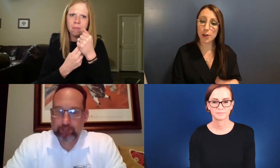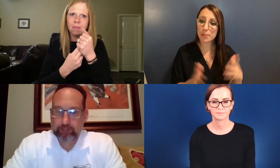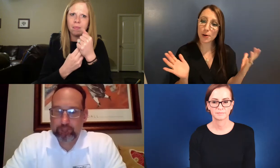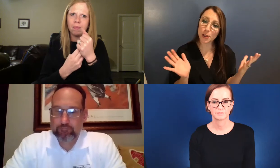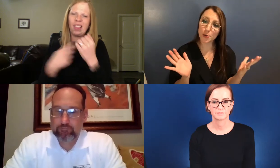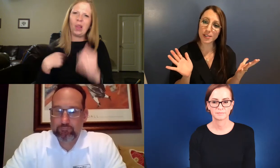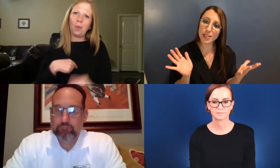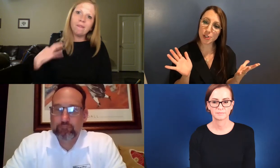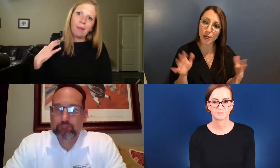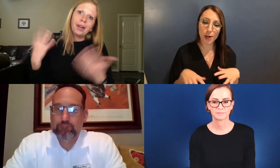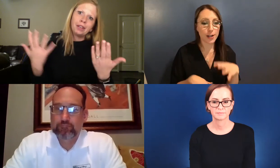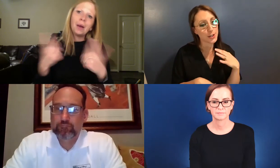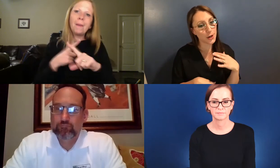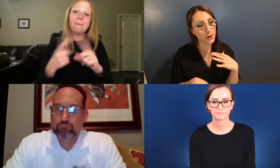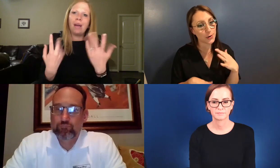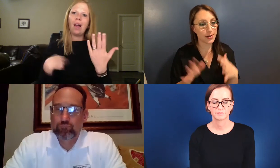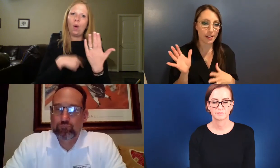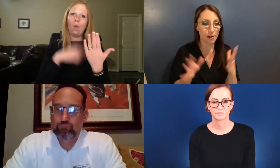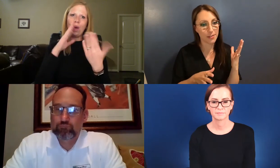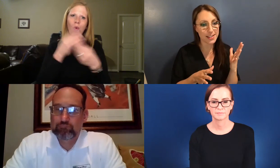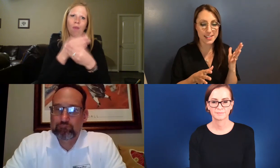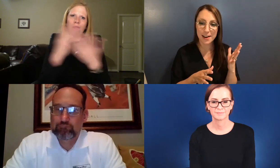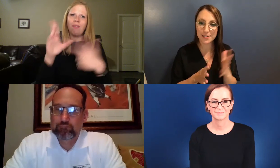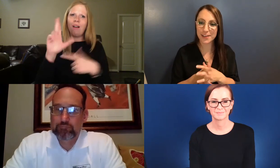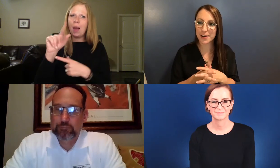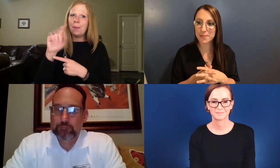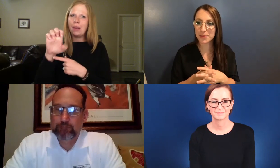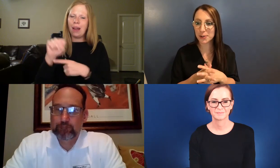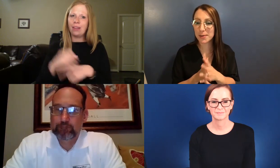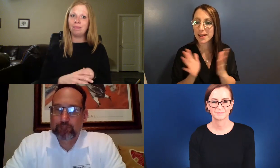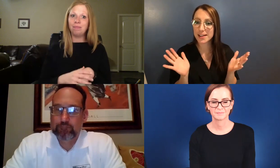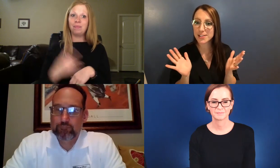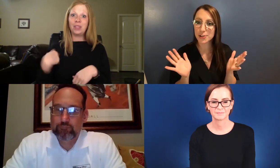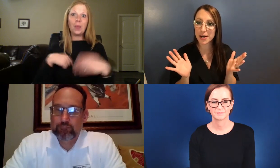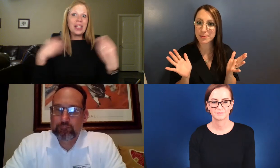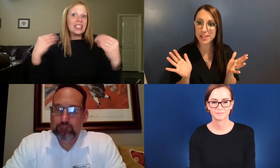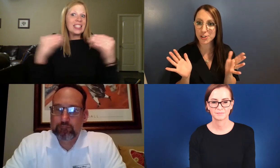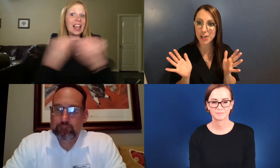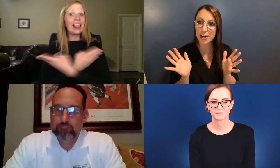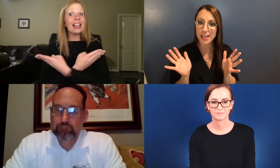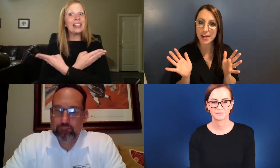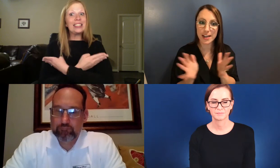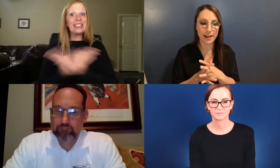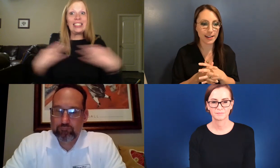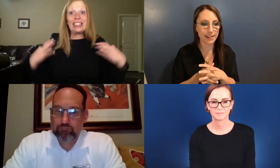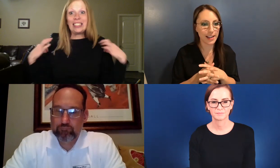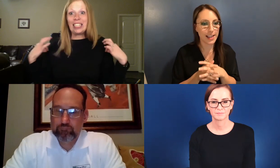or you can buy a really cool t-shirt, a tote, all of that stuff. You can make us your Amazon charity,